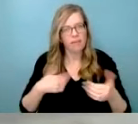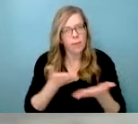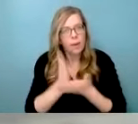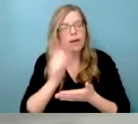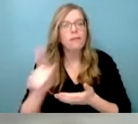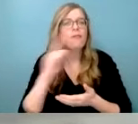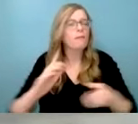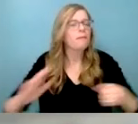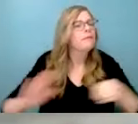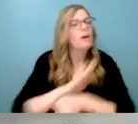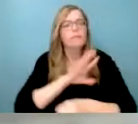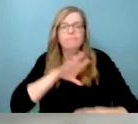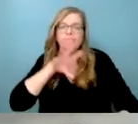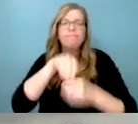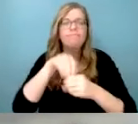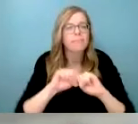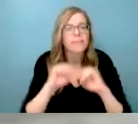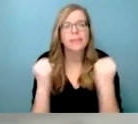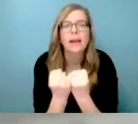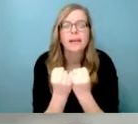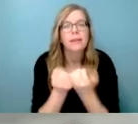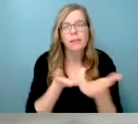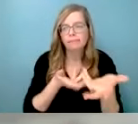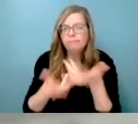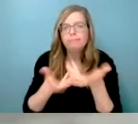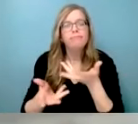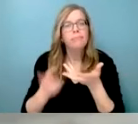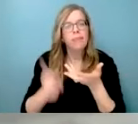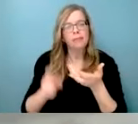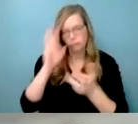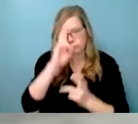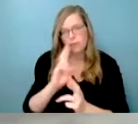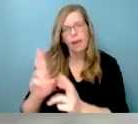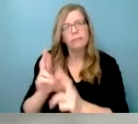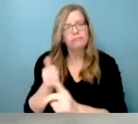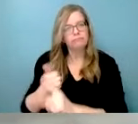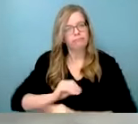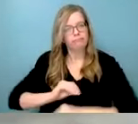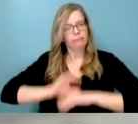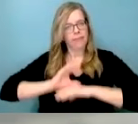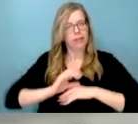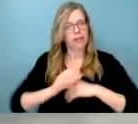in society and to be treated with dignity and respect and with the introduction of